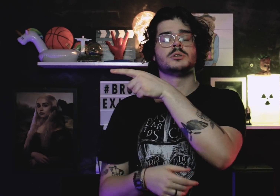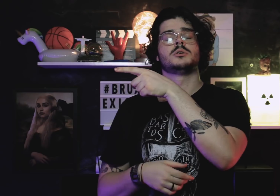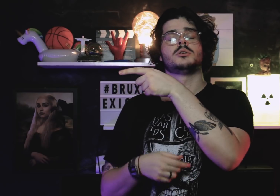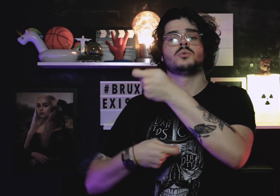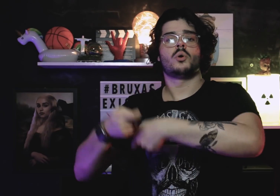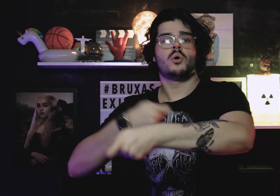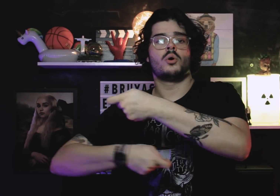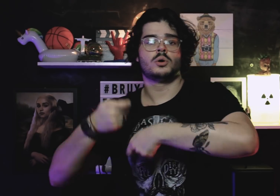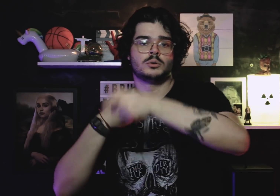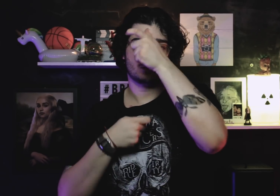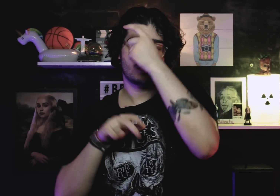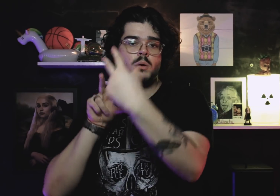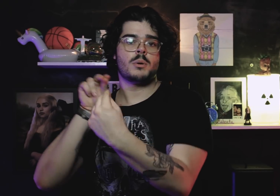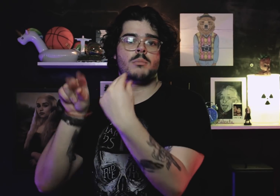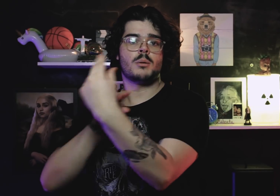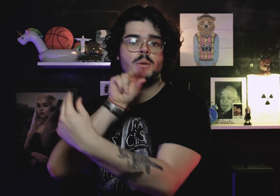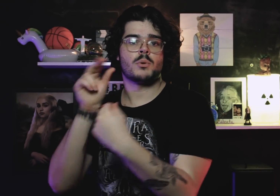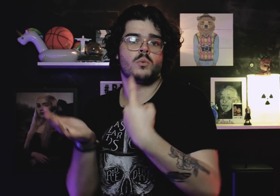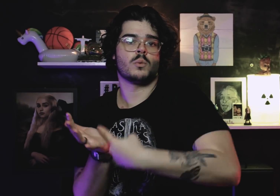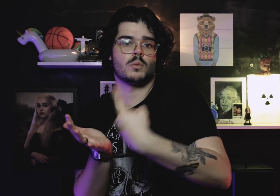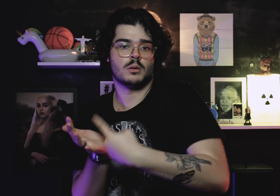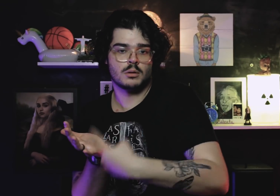proving the pact with the devil.